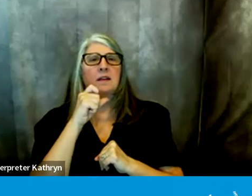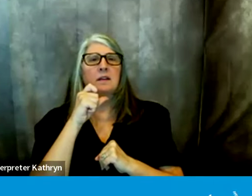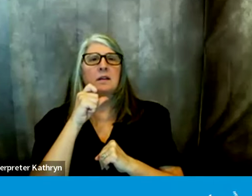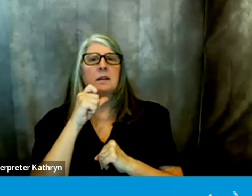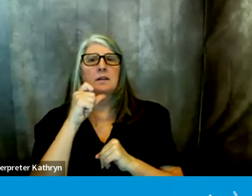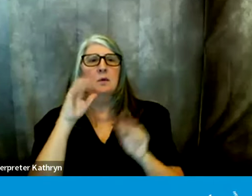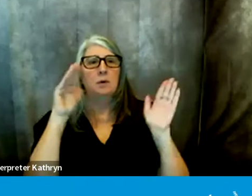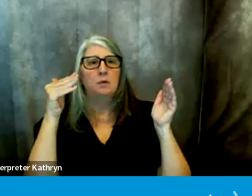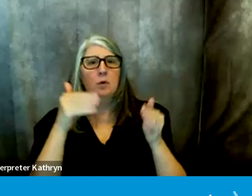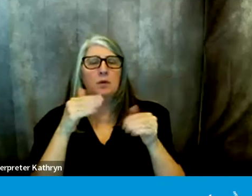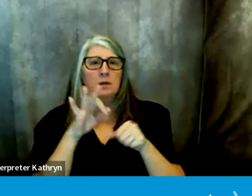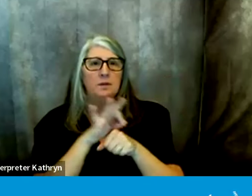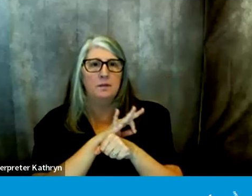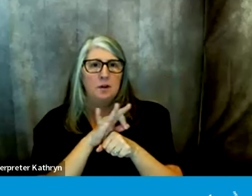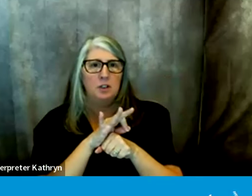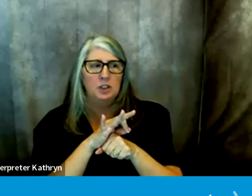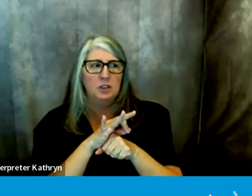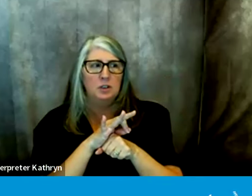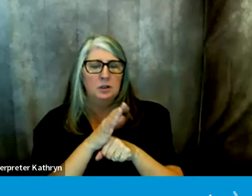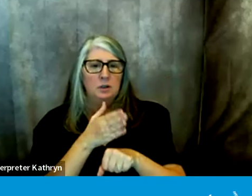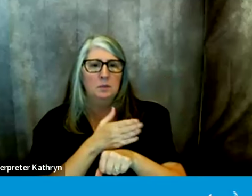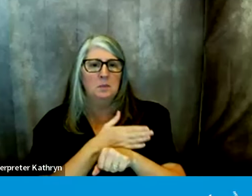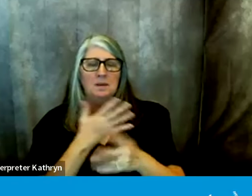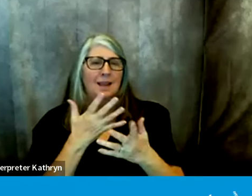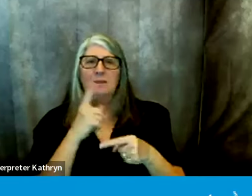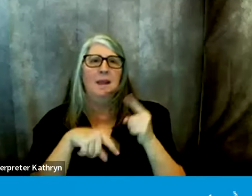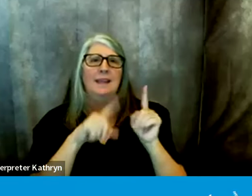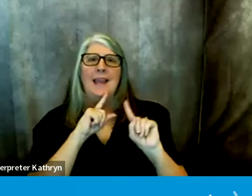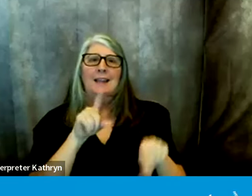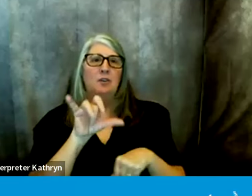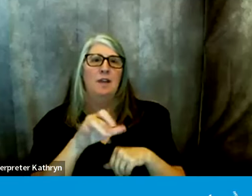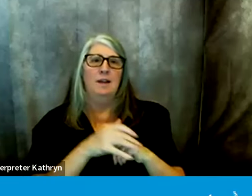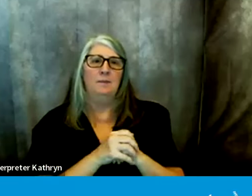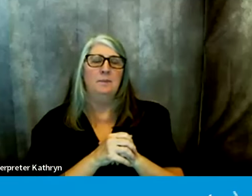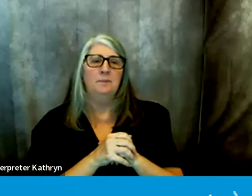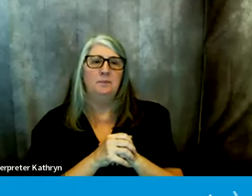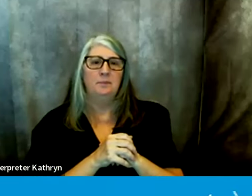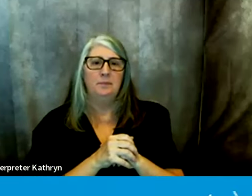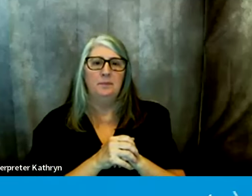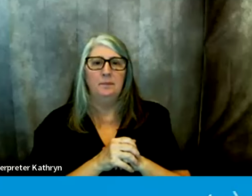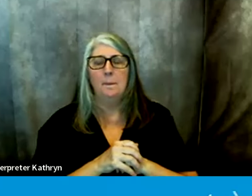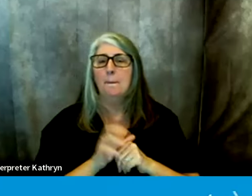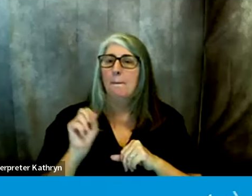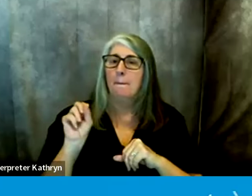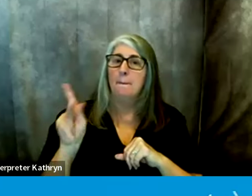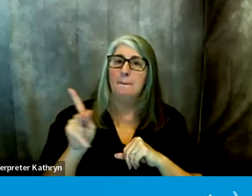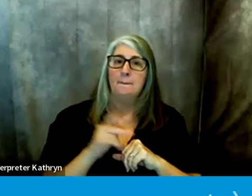rather than the decline of function. I don't think I'll be able to answer that. Okay. There's a question here,